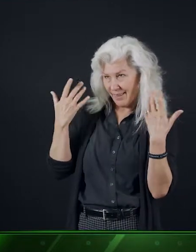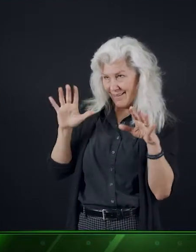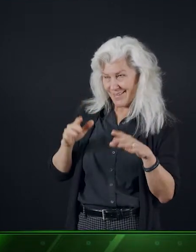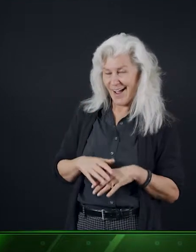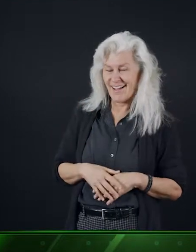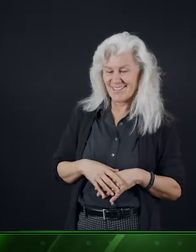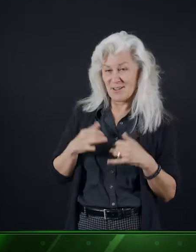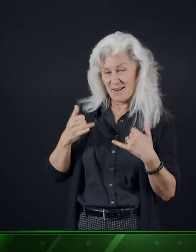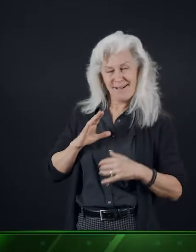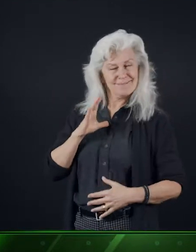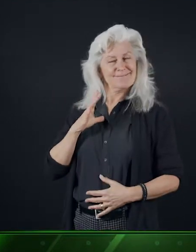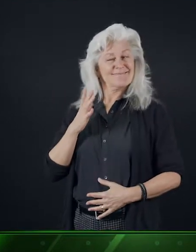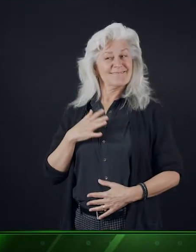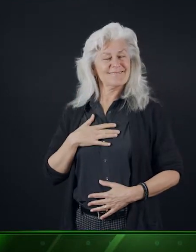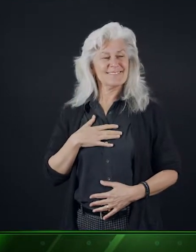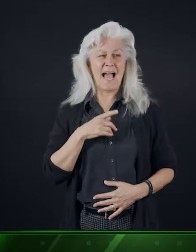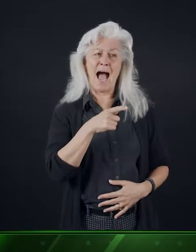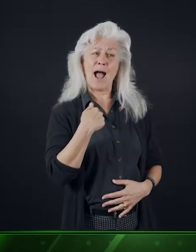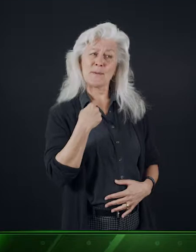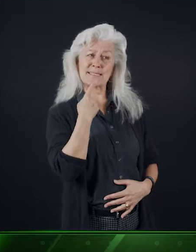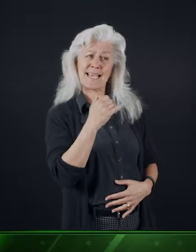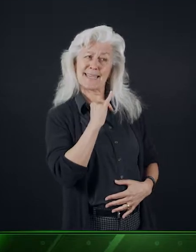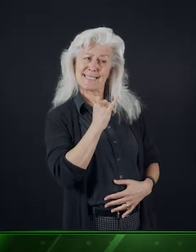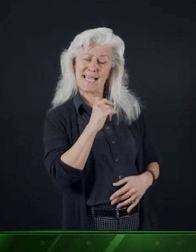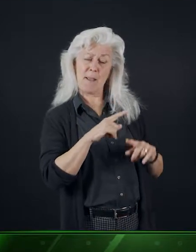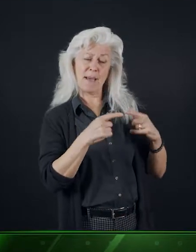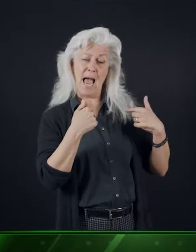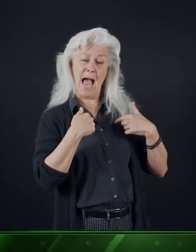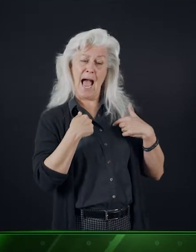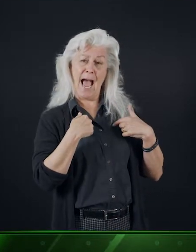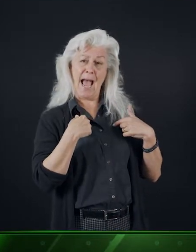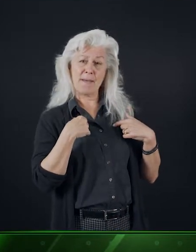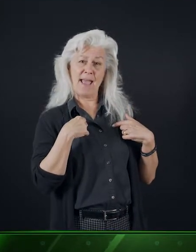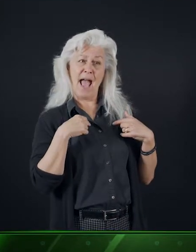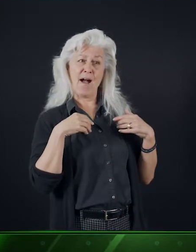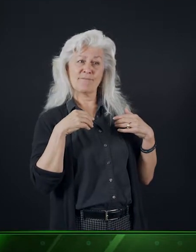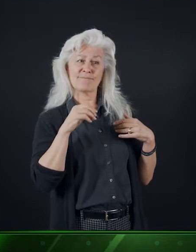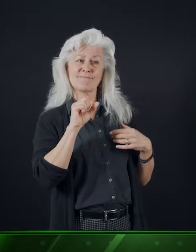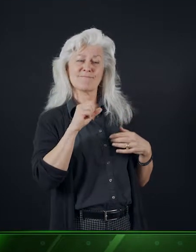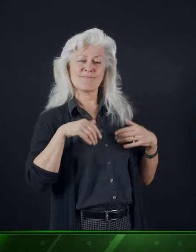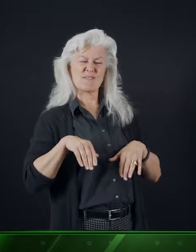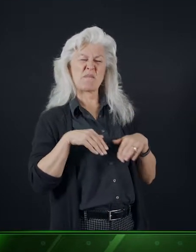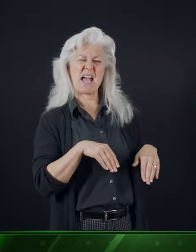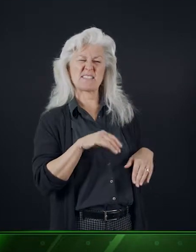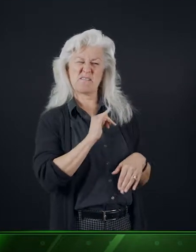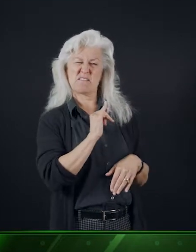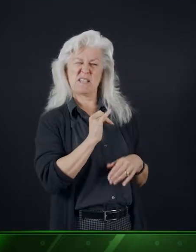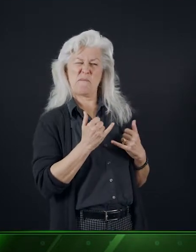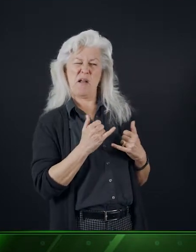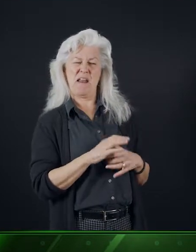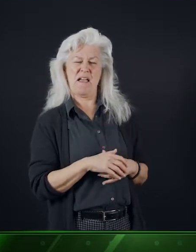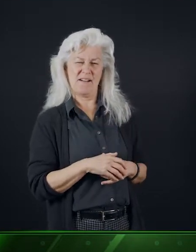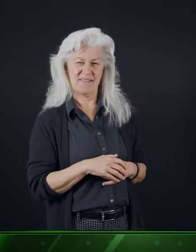I would say the same, but I'm definitely wearing sweatpants right now. [BOTH LAUGH]